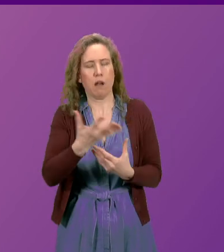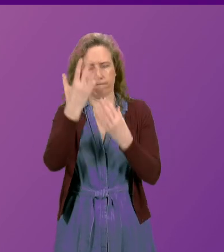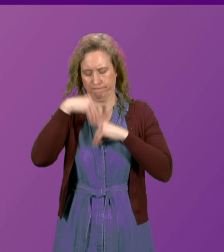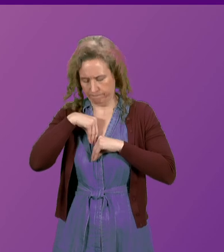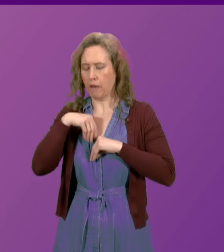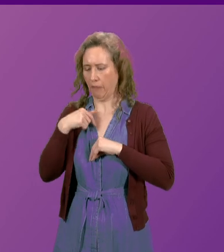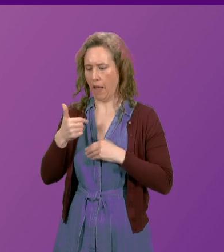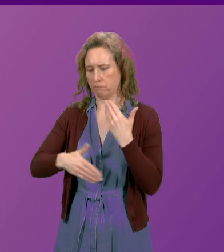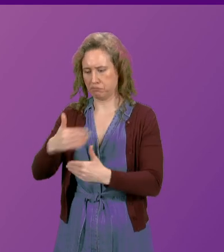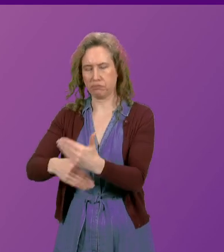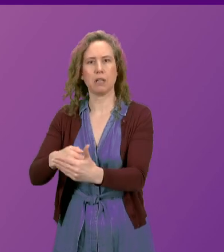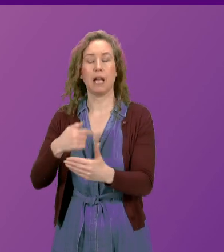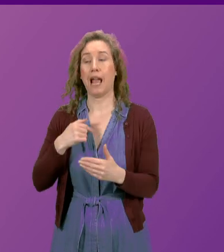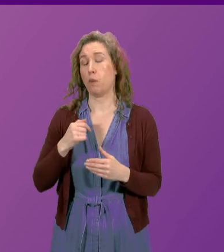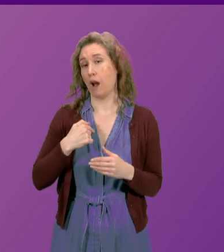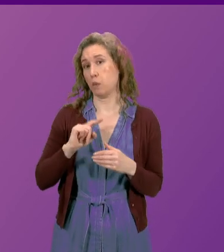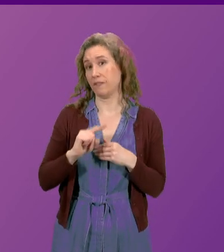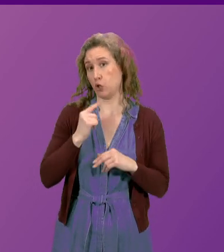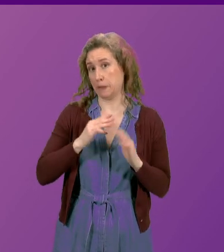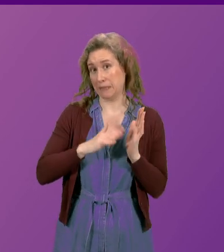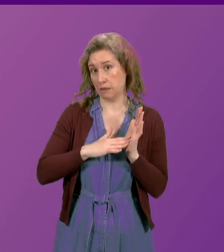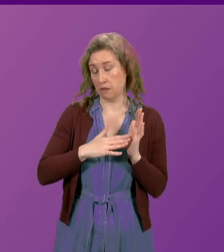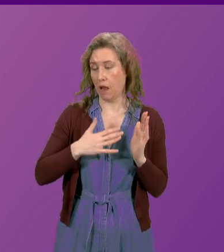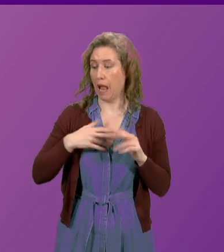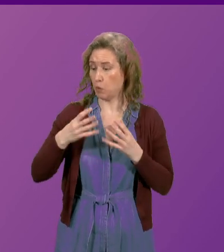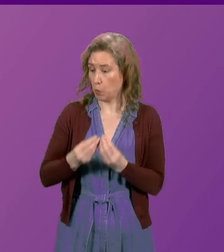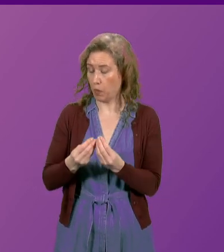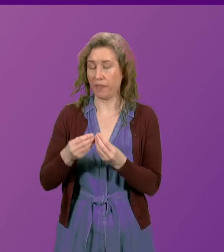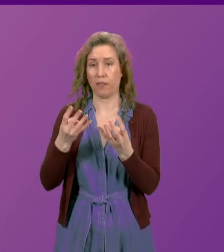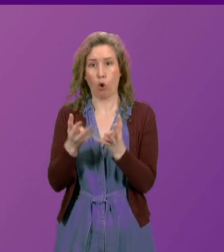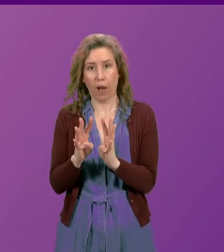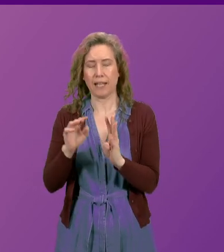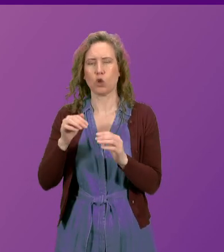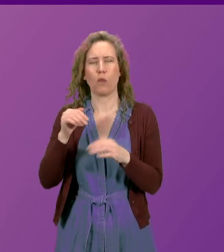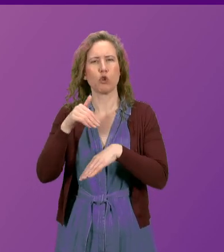election as First Minister, I sat with colleagues on the Criminal Justice Committee hearing evidence